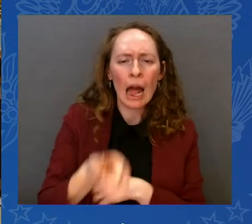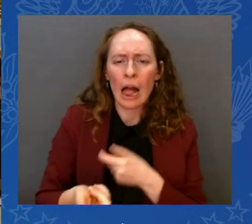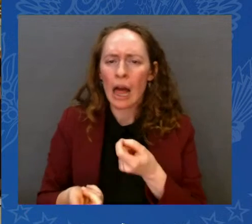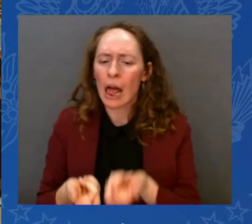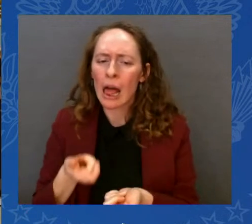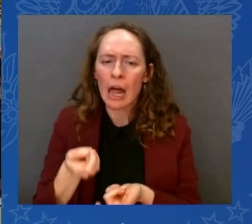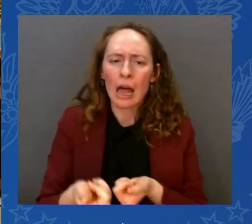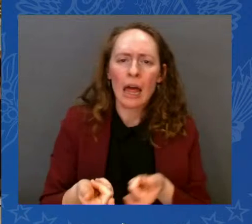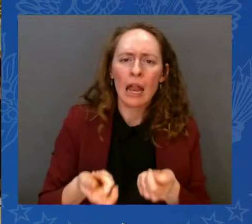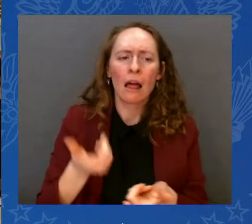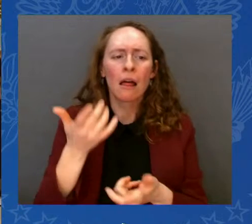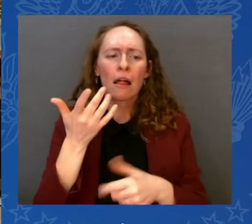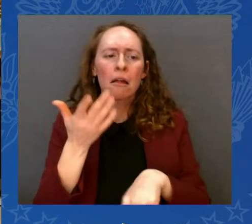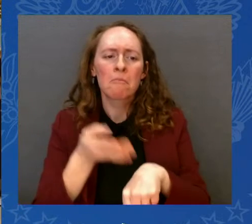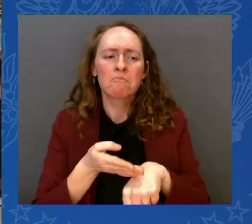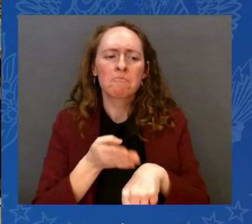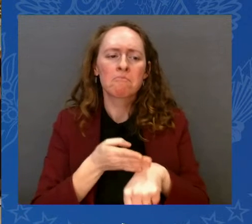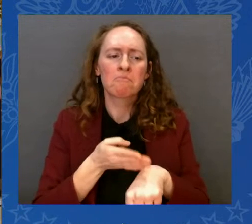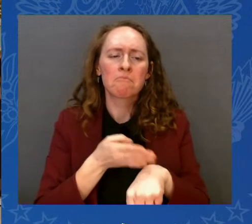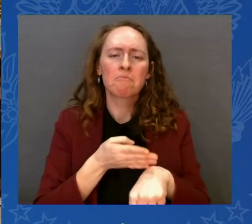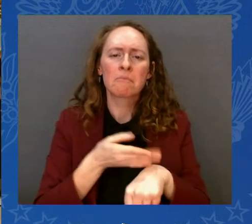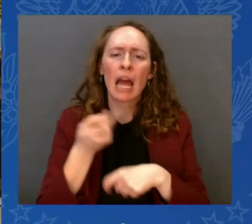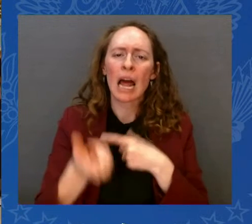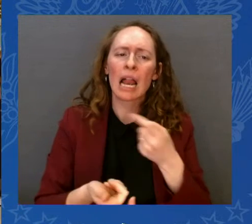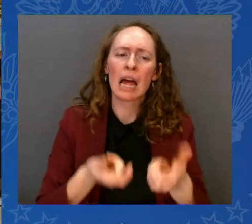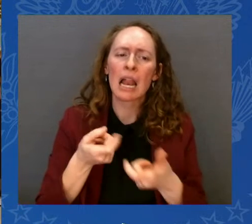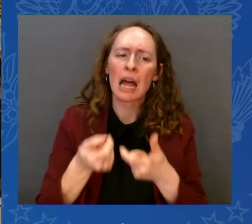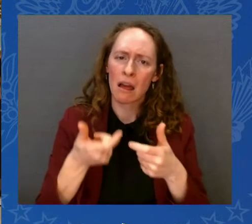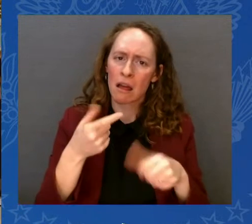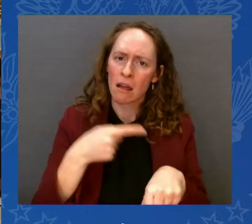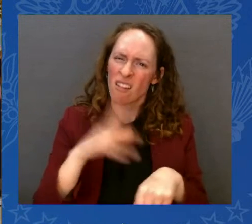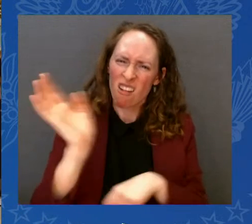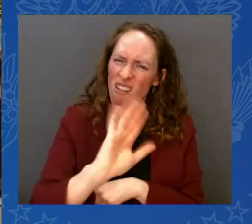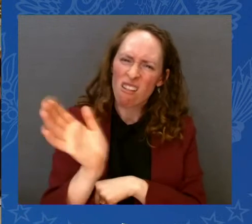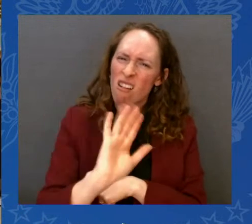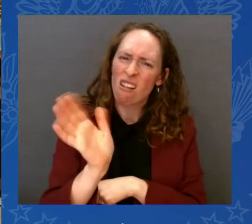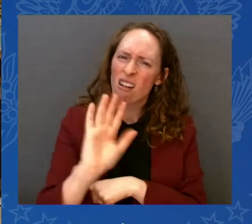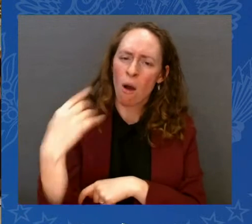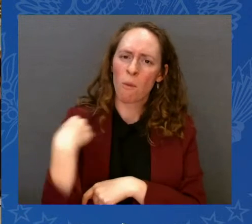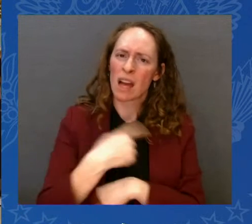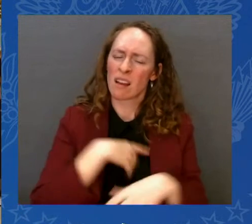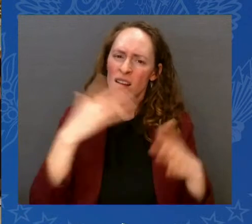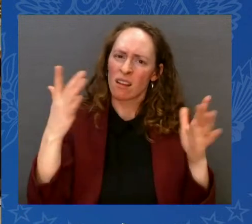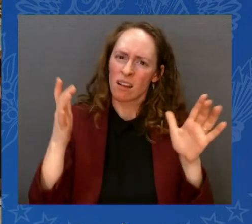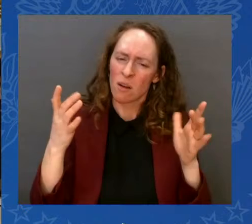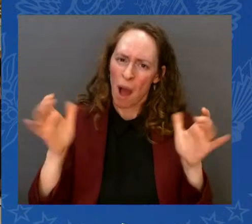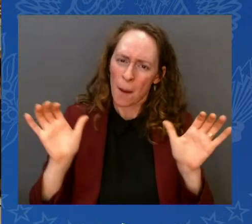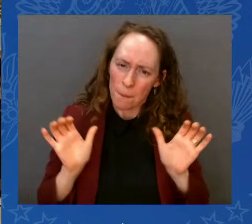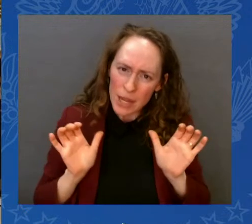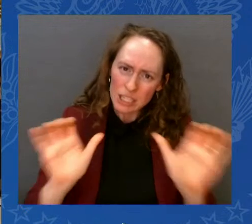And again, it will require your leadership every day to make our policies and our vision real.